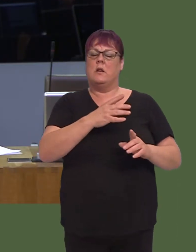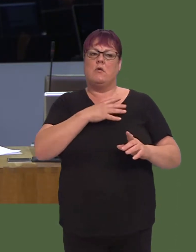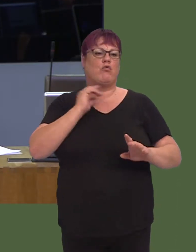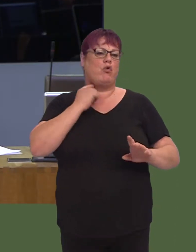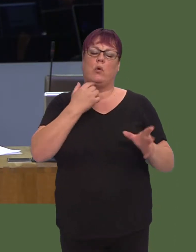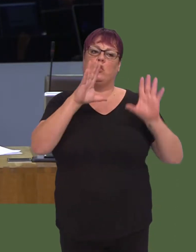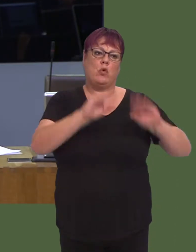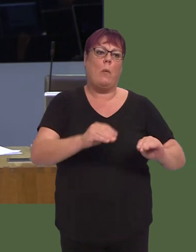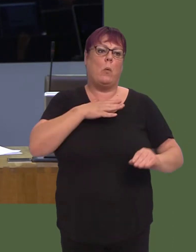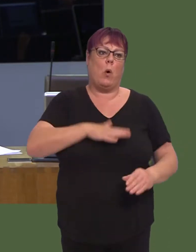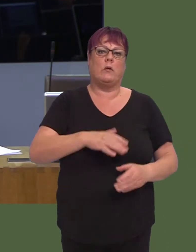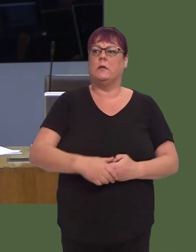for the animals being slaughtered.